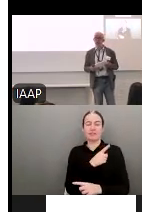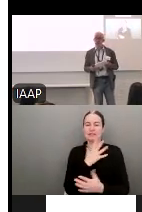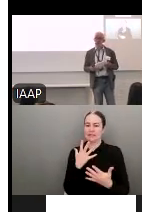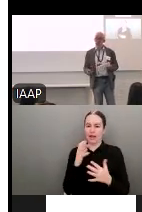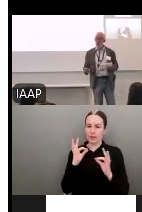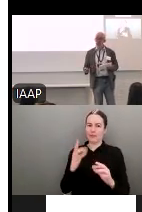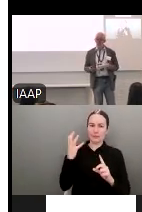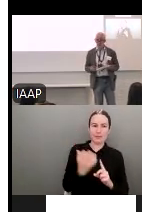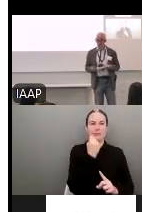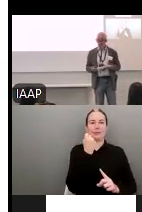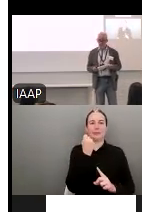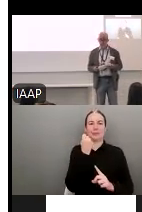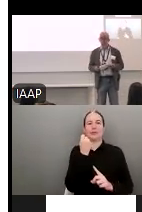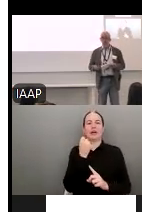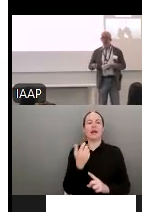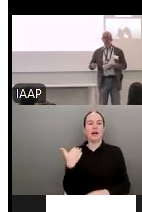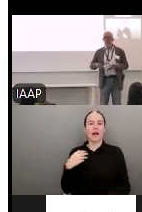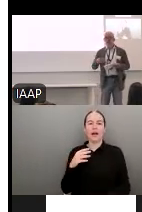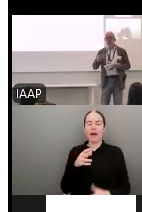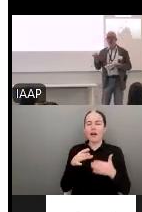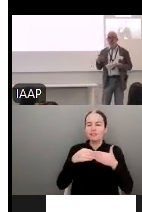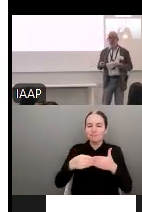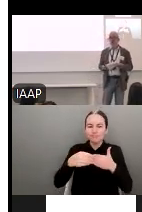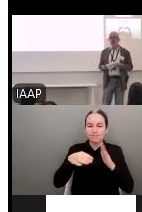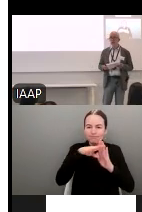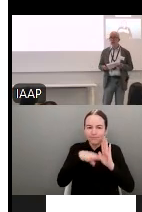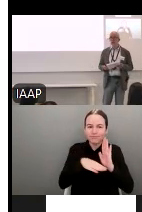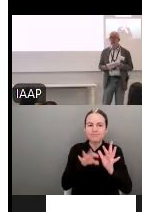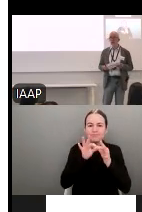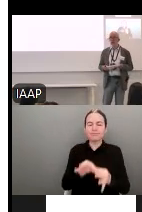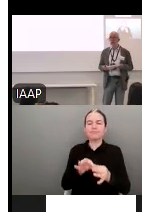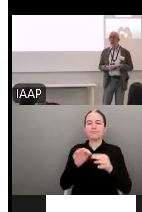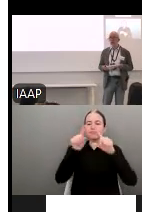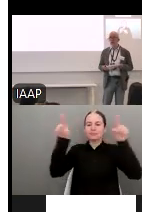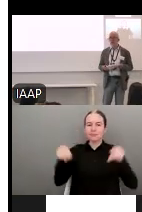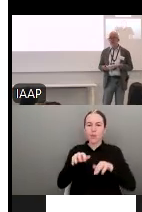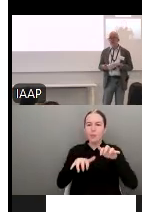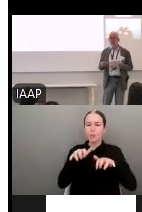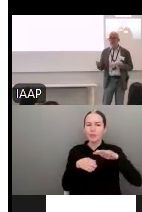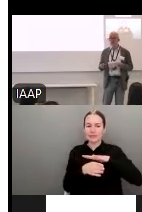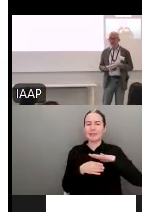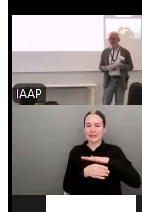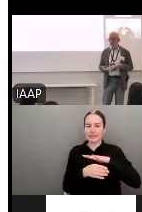So it's a long time ago and have been and it was also one of the first guidelines in the world,